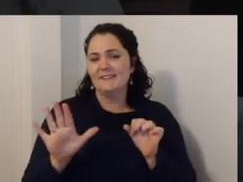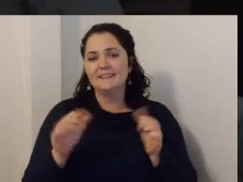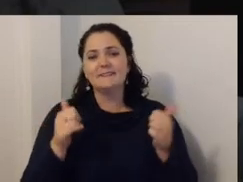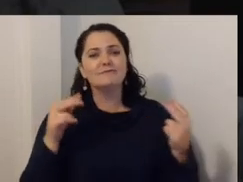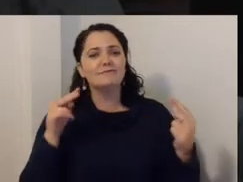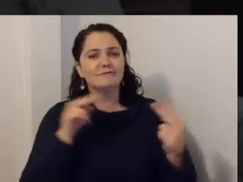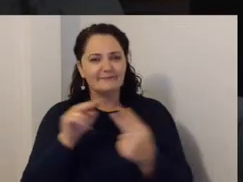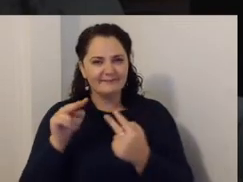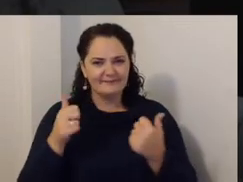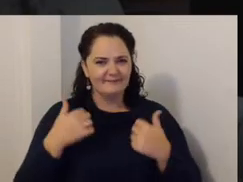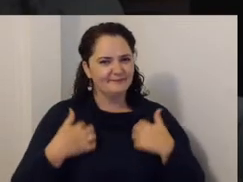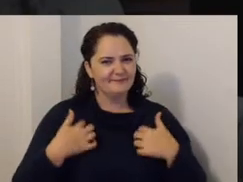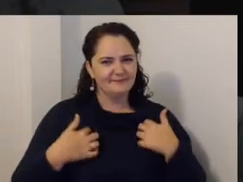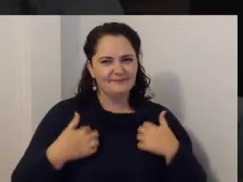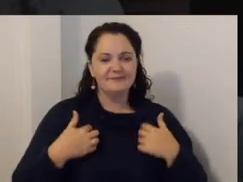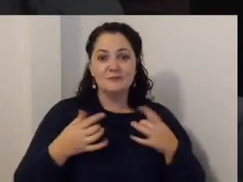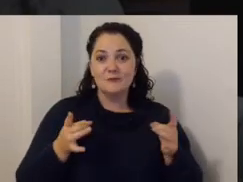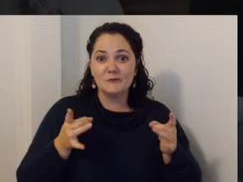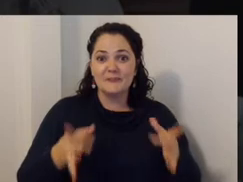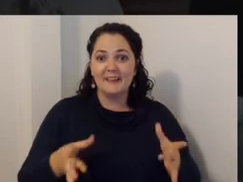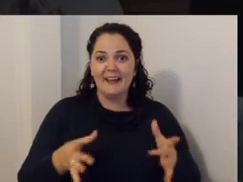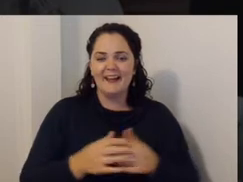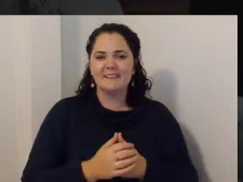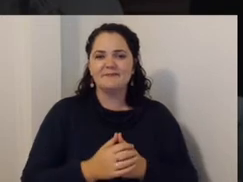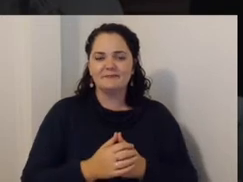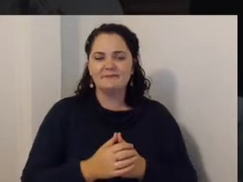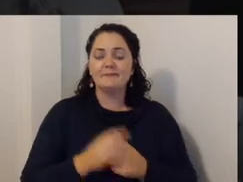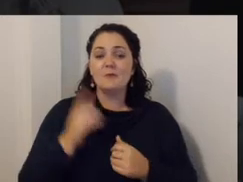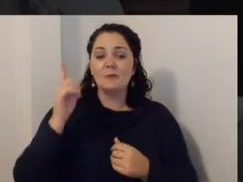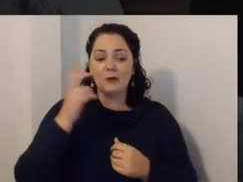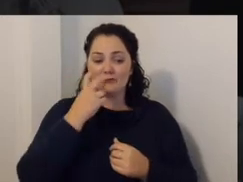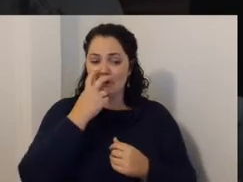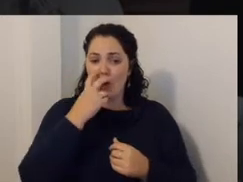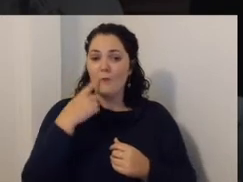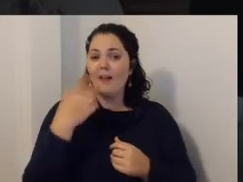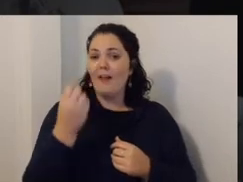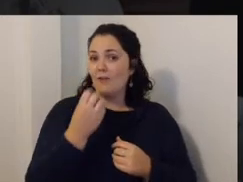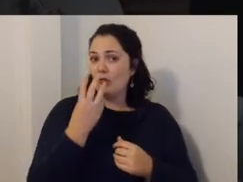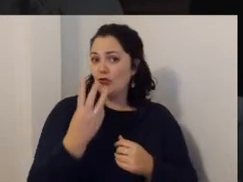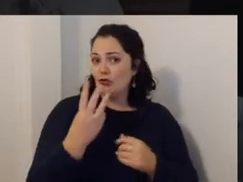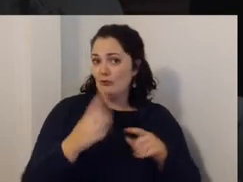you all alright now let's get started tonight we're going to look at three paintings that are on